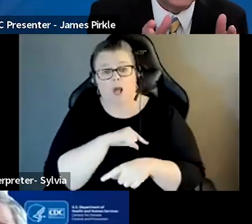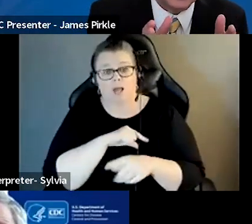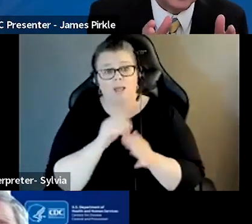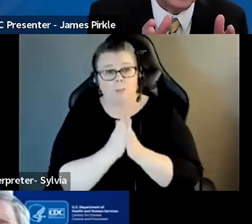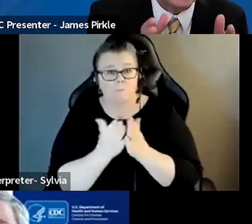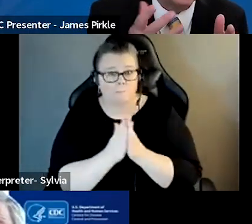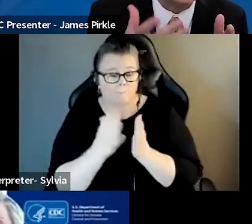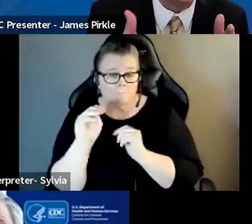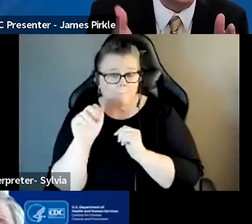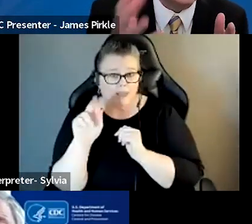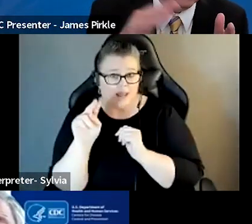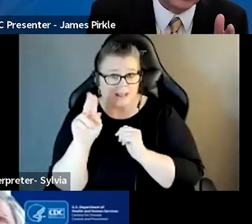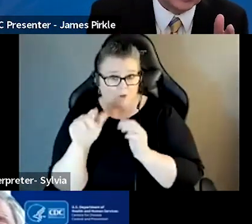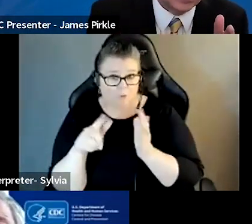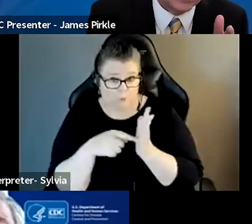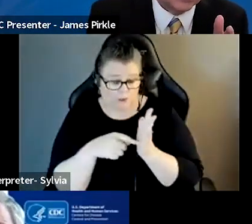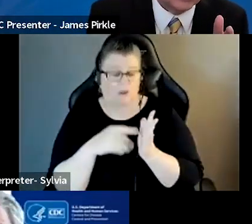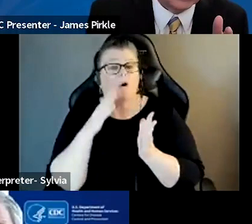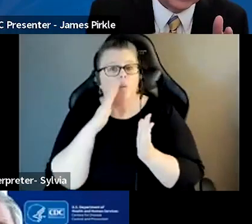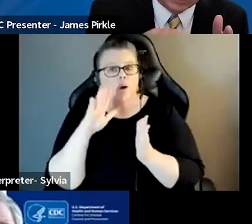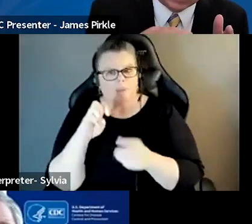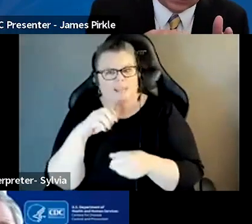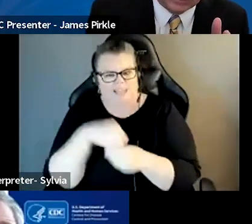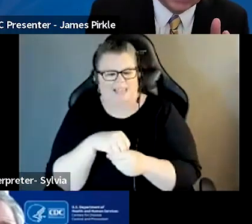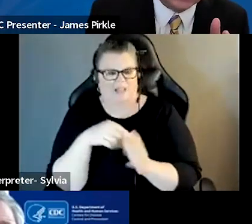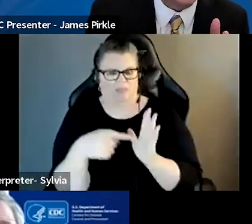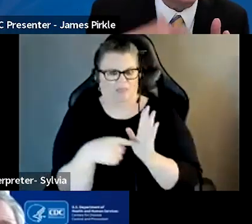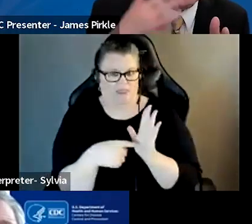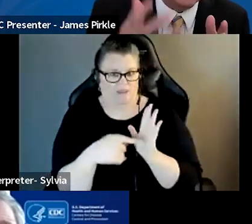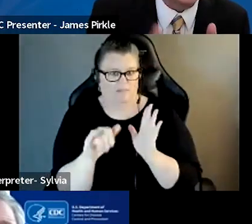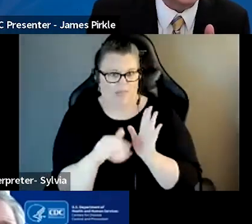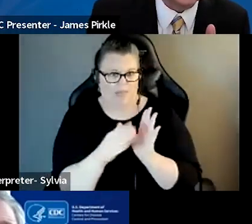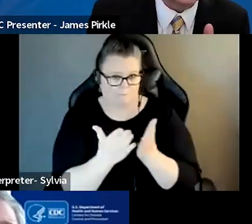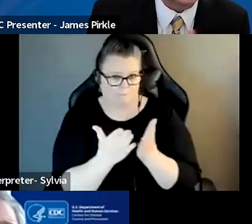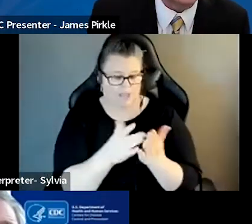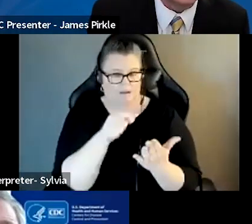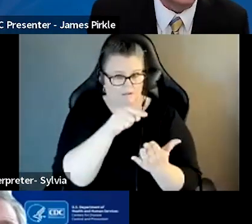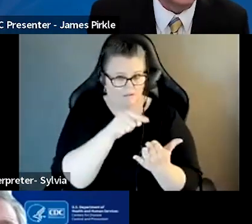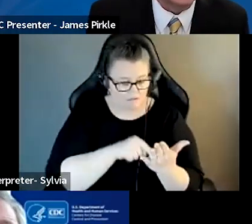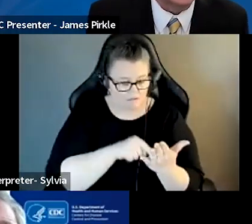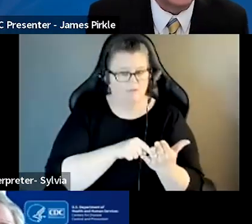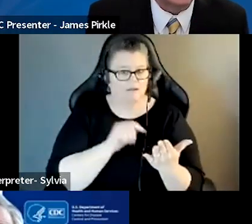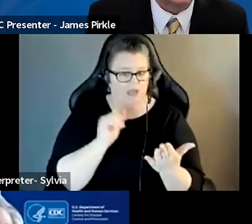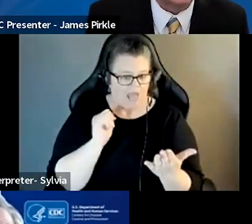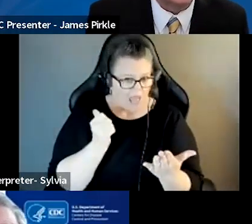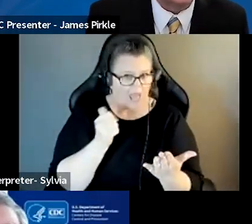and describing, it will be in the quality manual. So it says, "This is how this works." And so it may not be